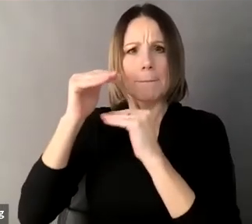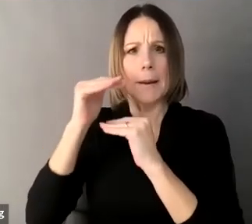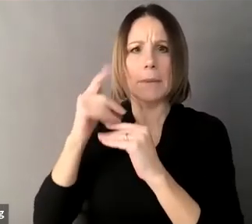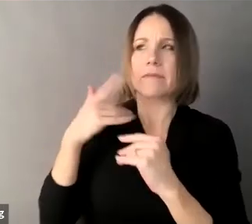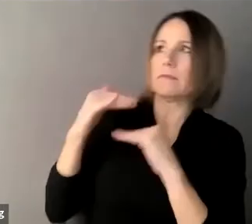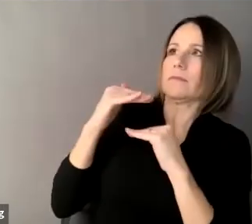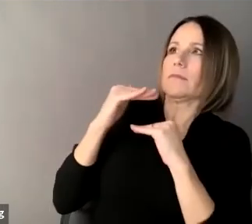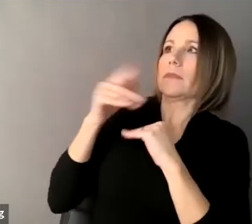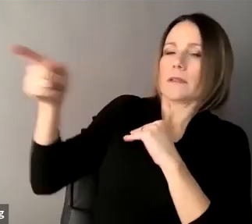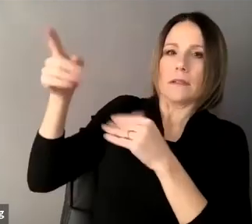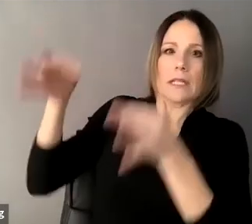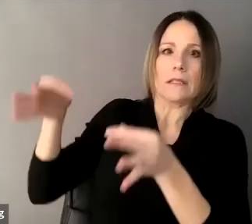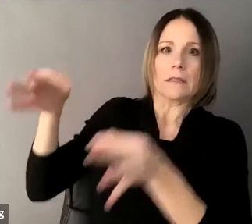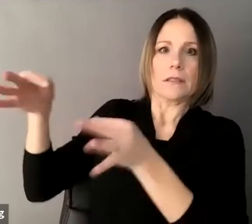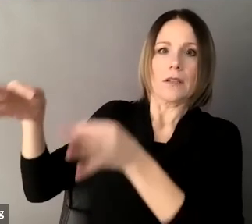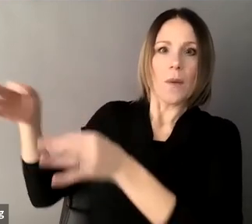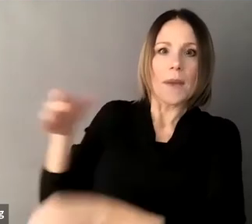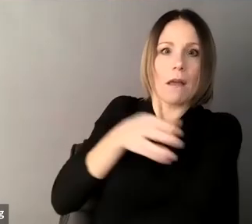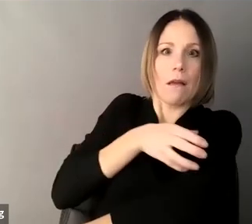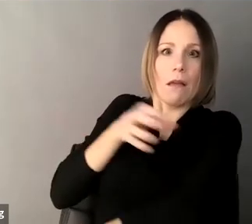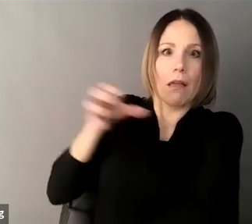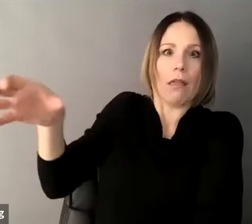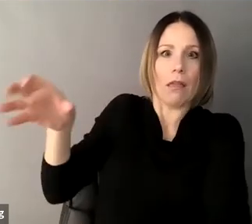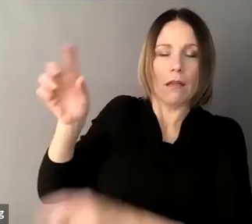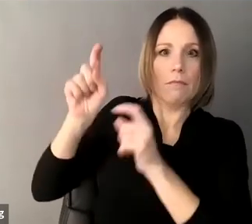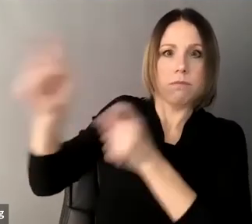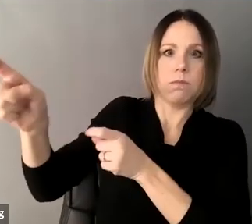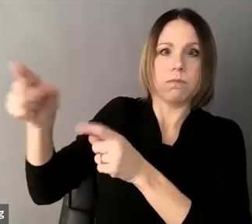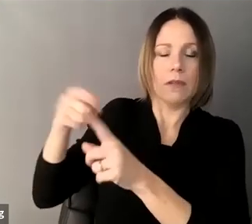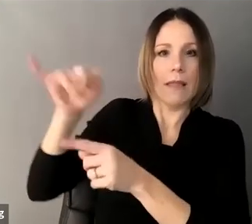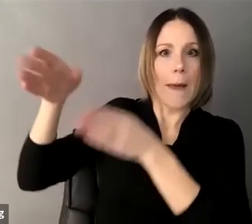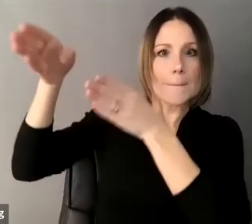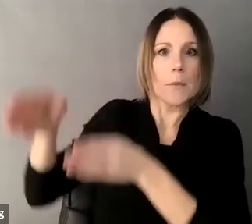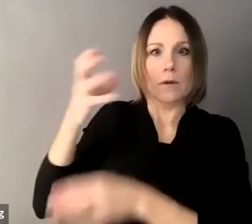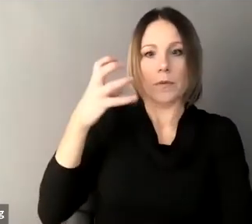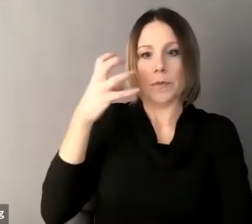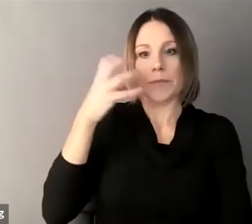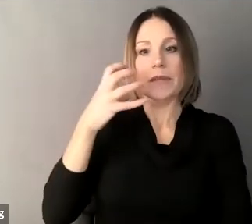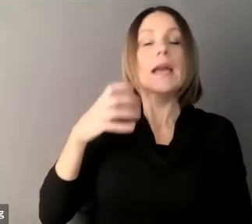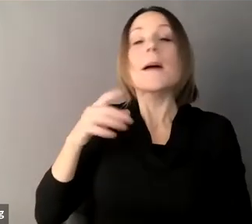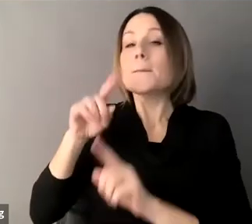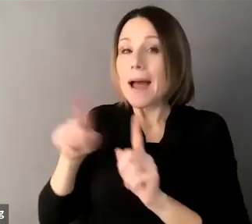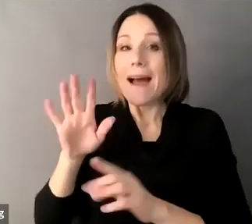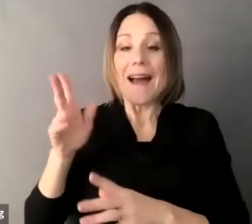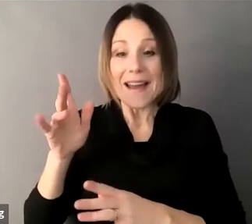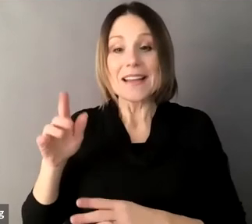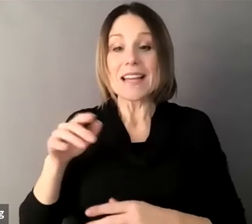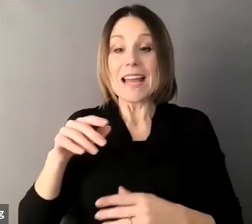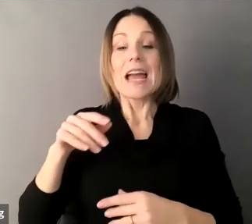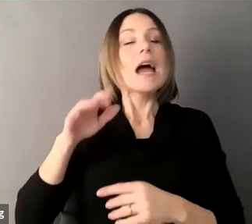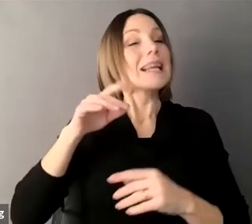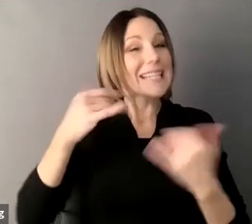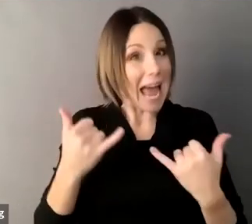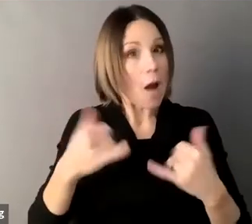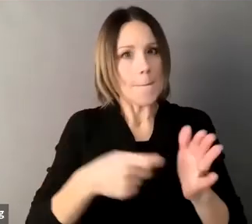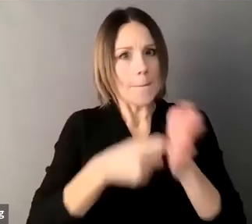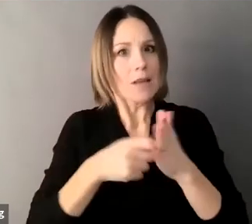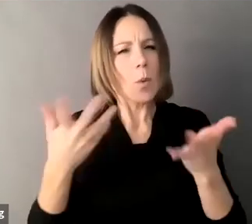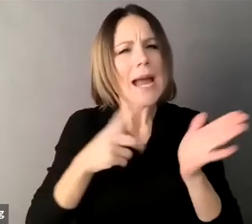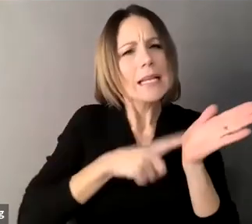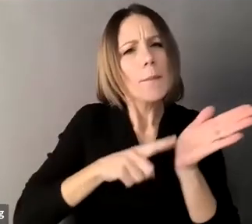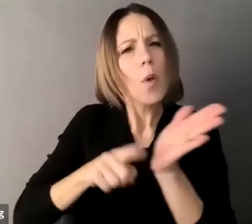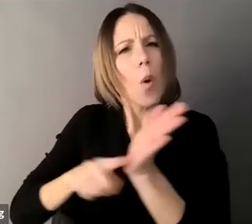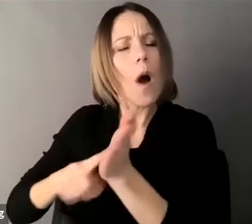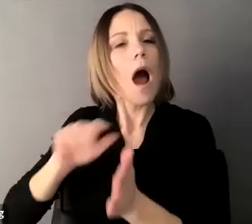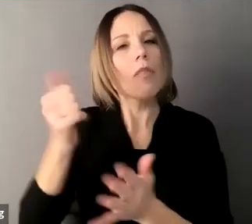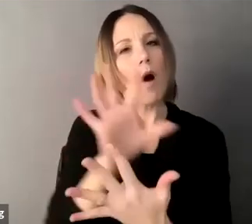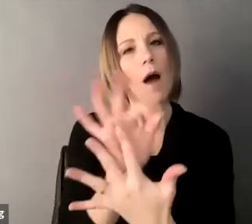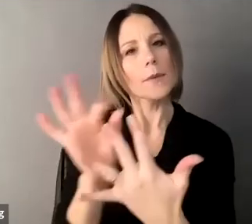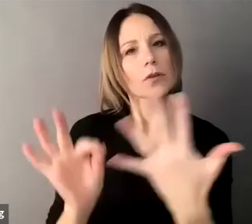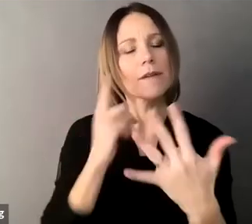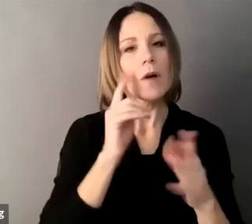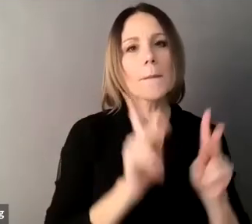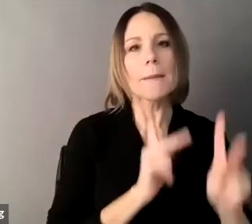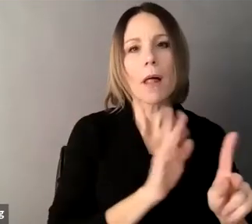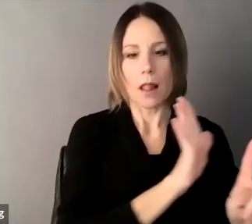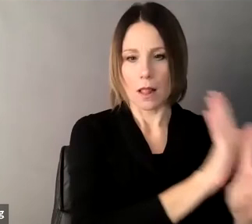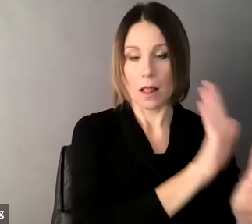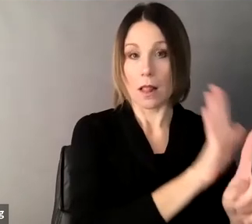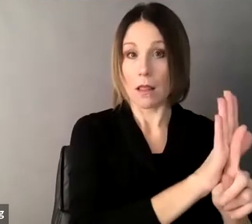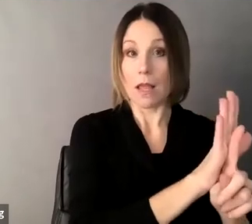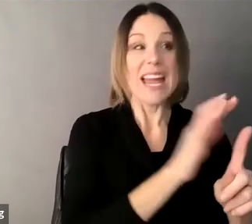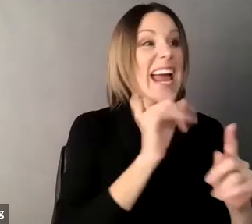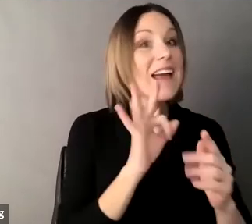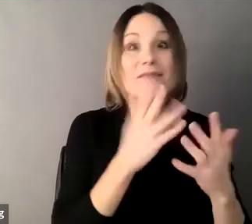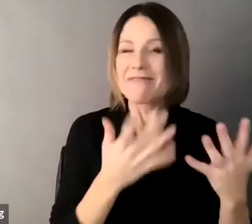should only be considered after all less restrictive alternatives have been explored